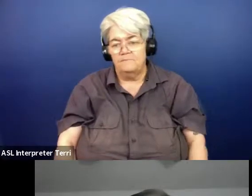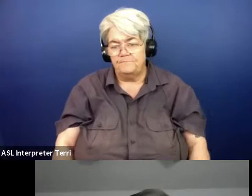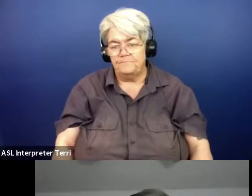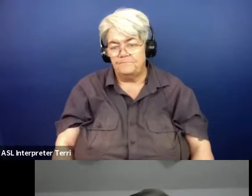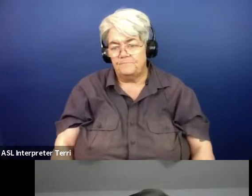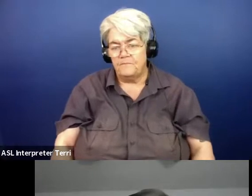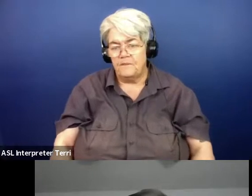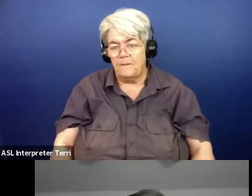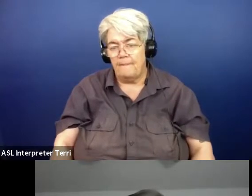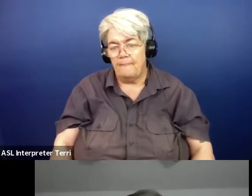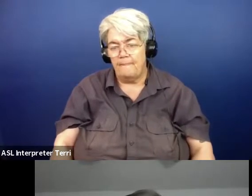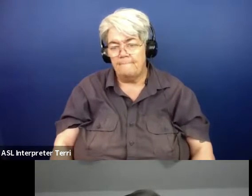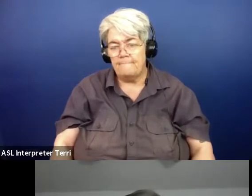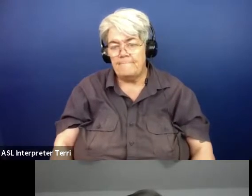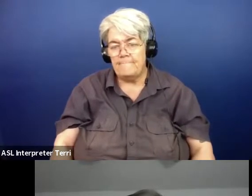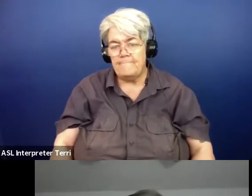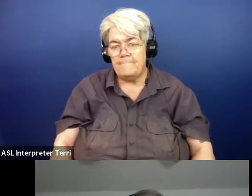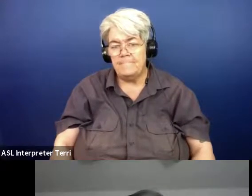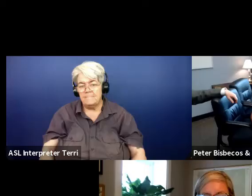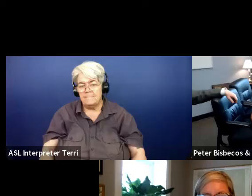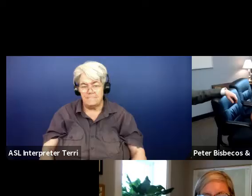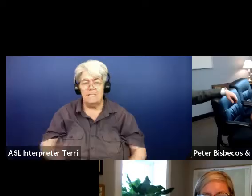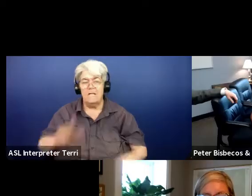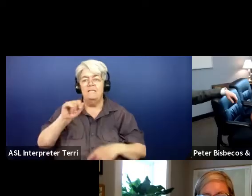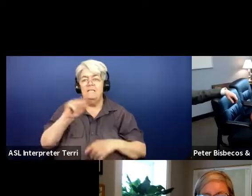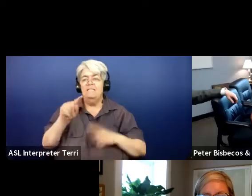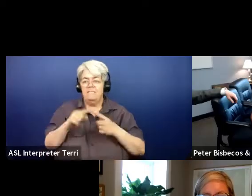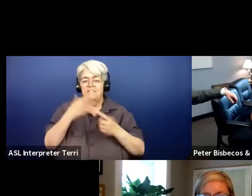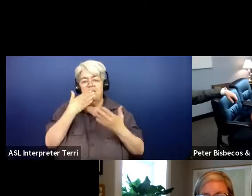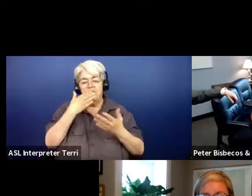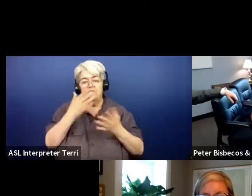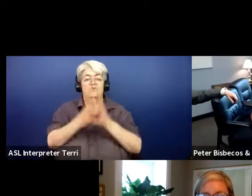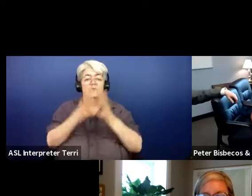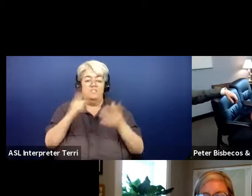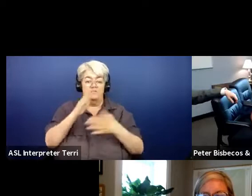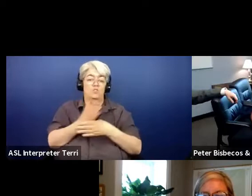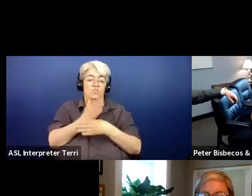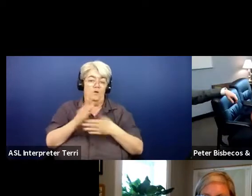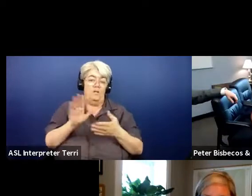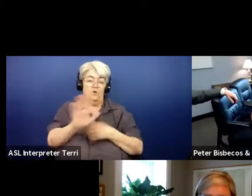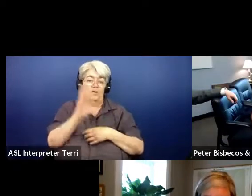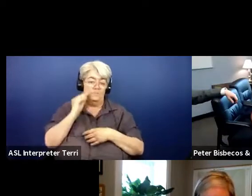Correct. Yeah. Thank you both for sharing those experiences. That was really helpful. That was one question